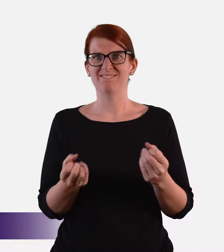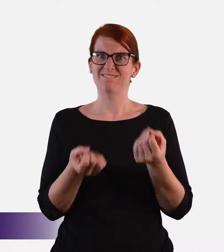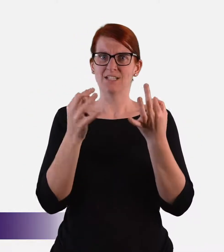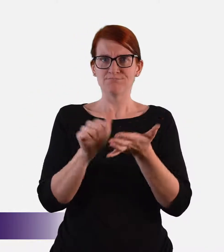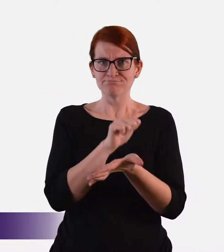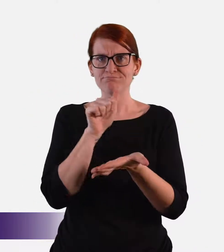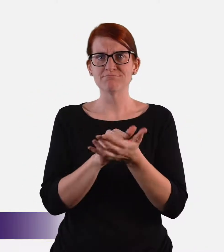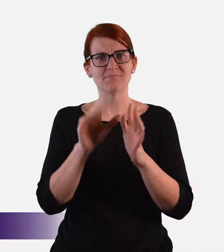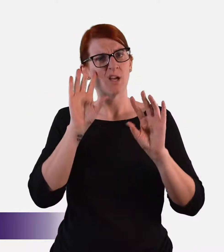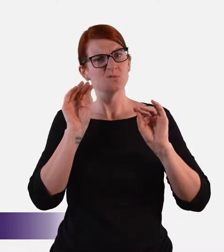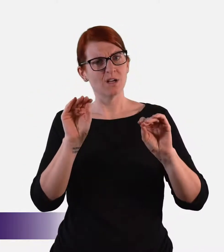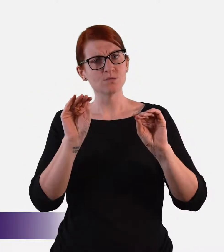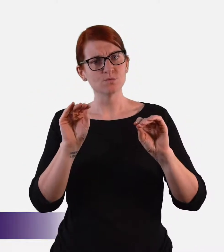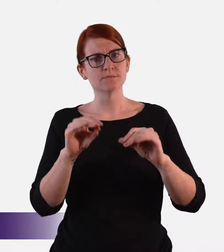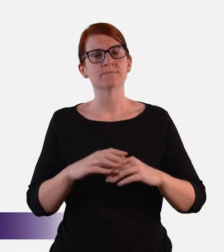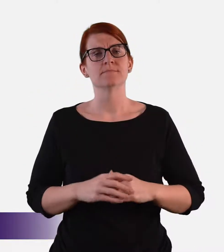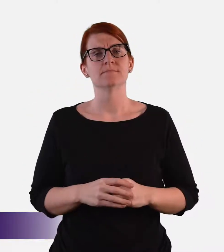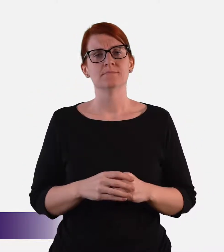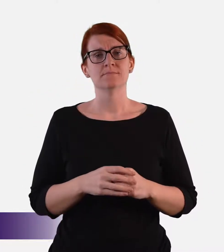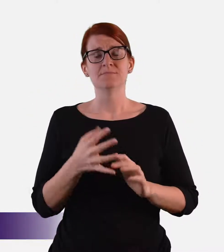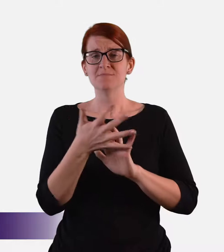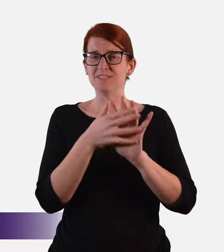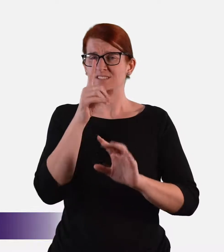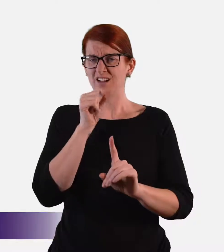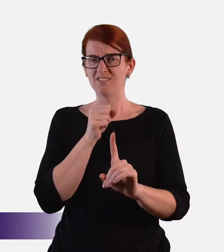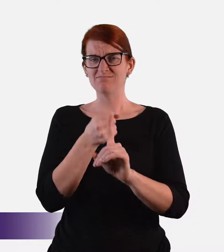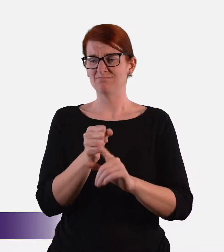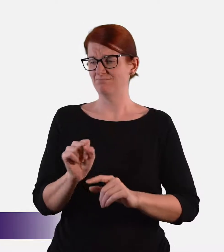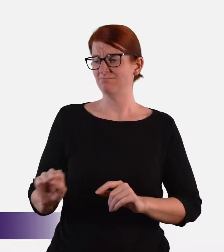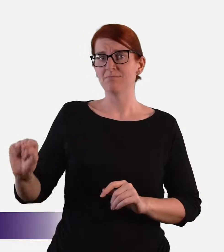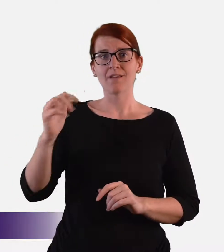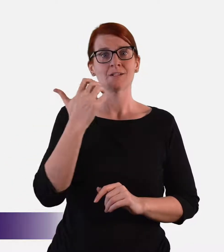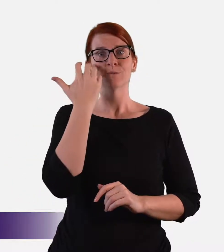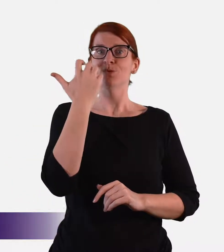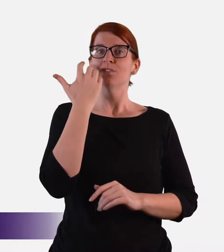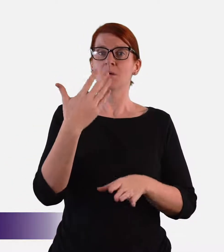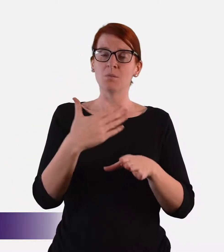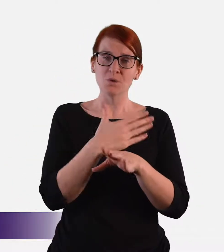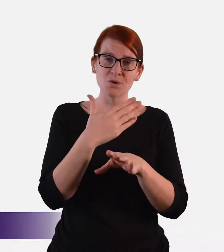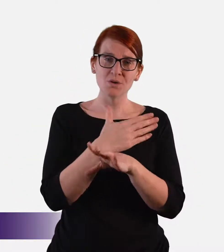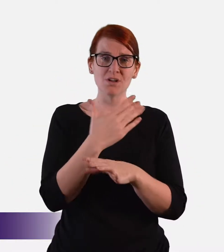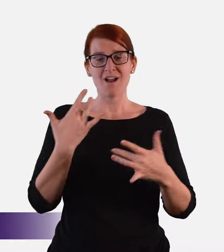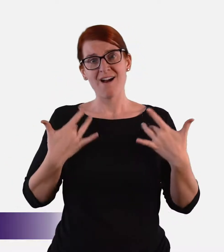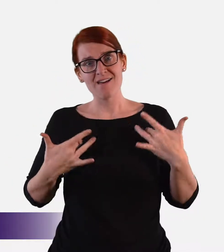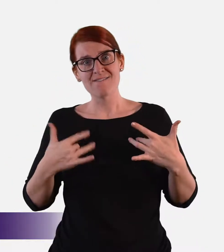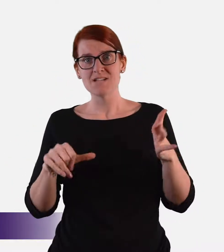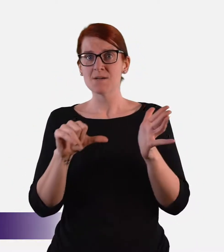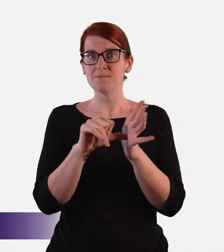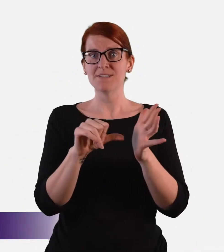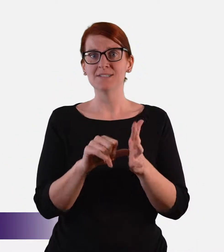economic participation if they are denied access to appropriate education.